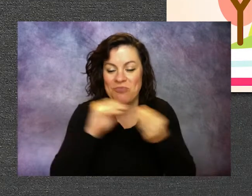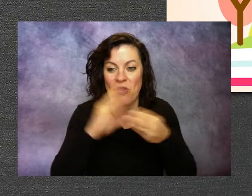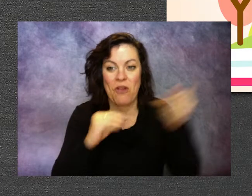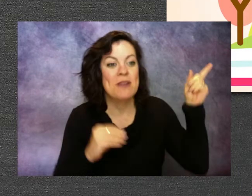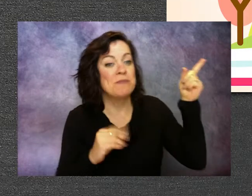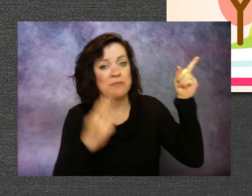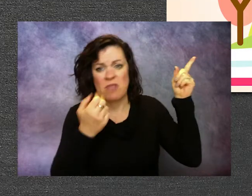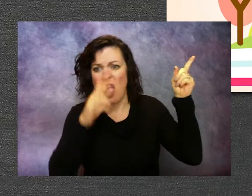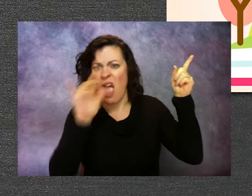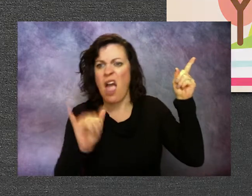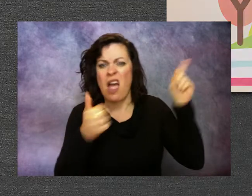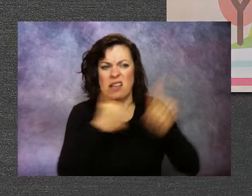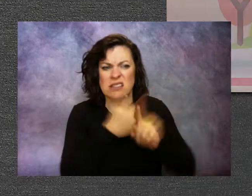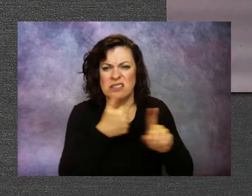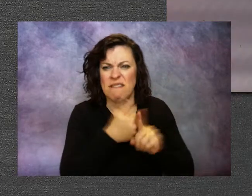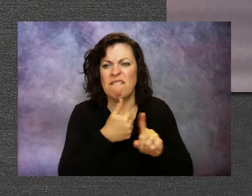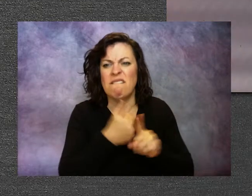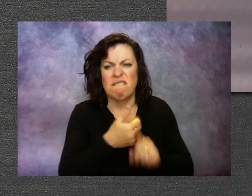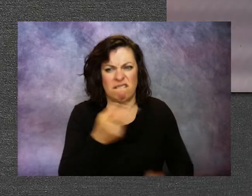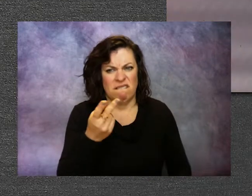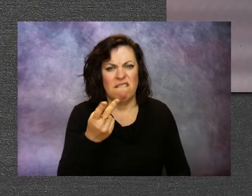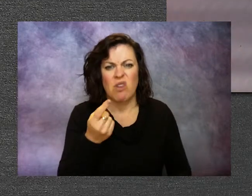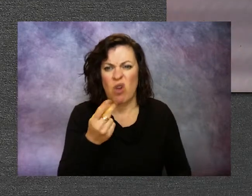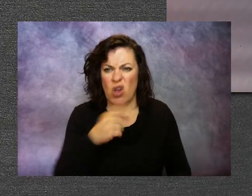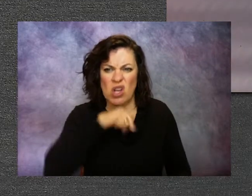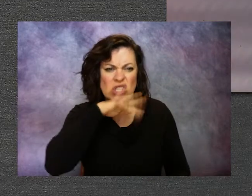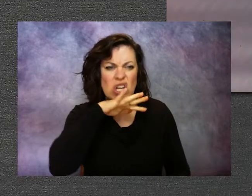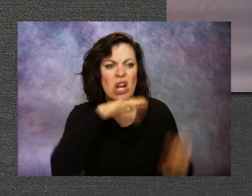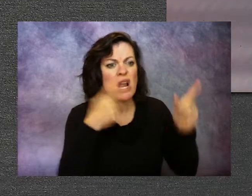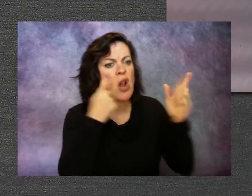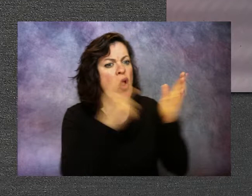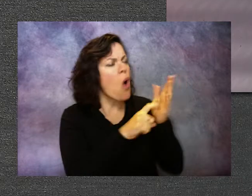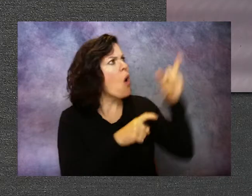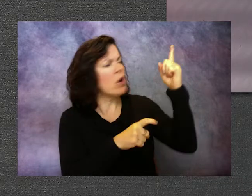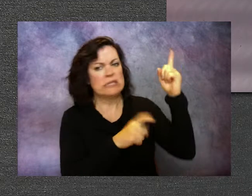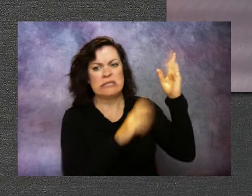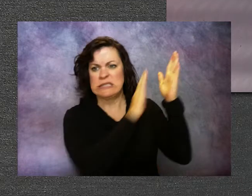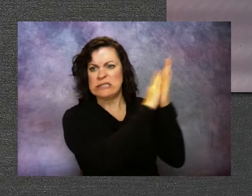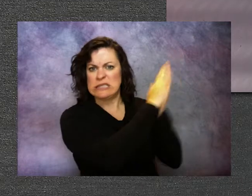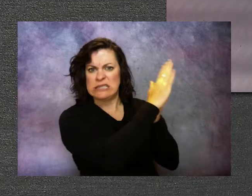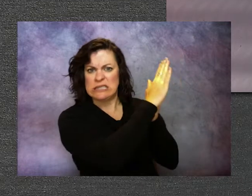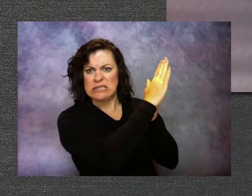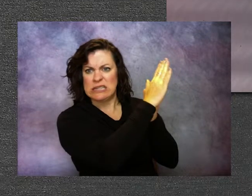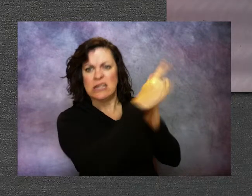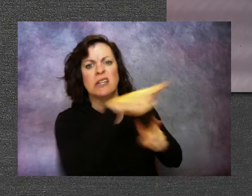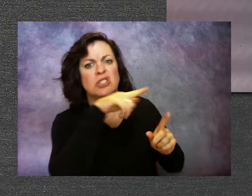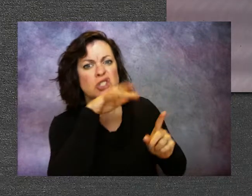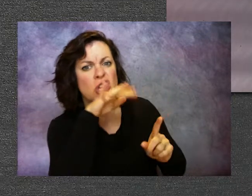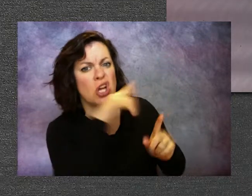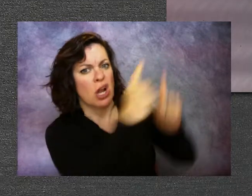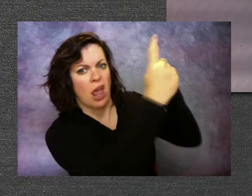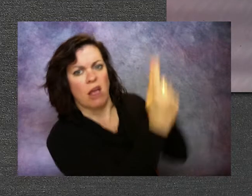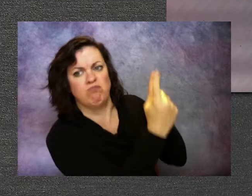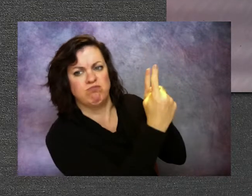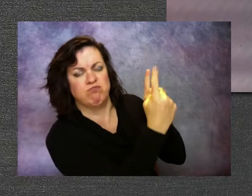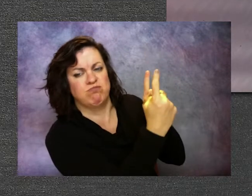Notice on the cover, there is a clean Harry and a dirty Harry. Let's find out how it makes this,